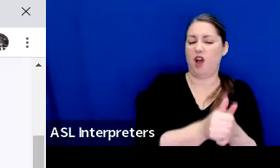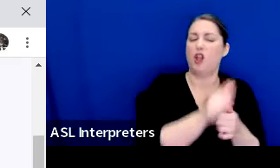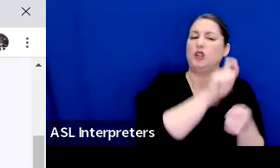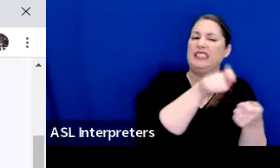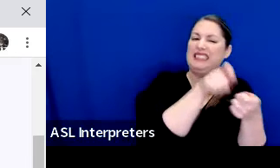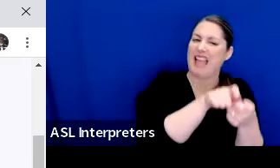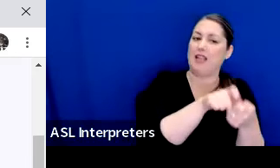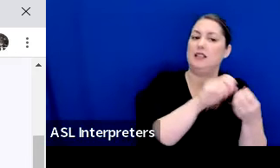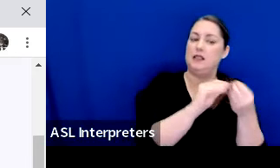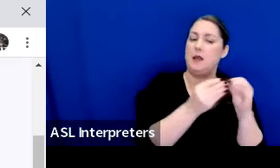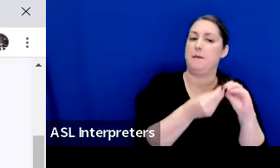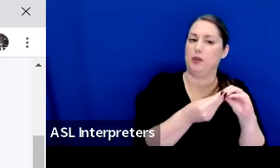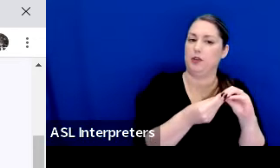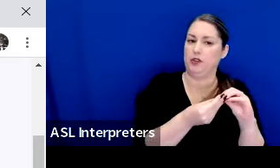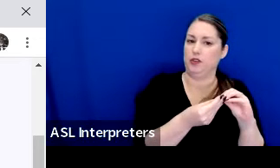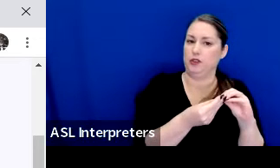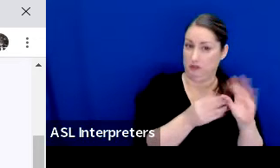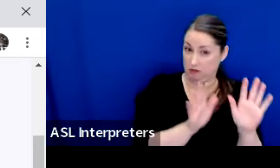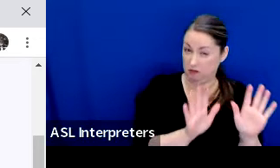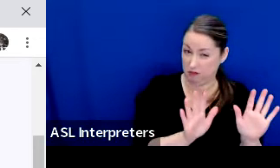the answer has to have a five in it.